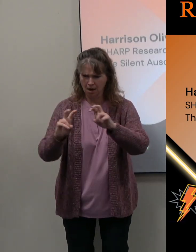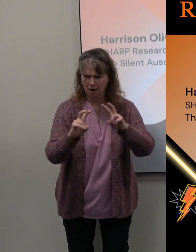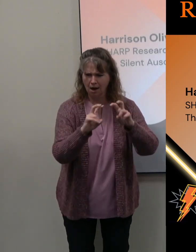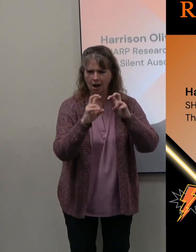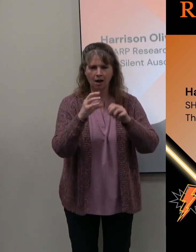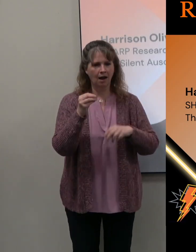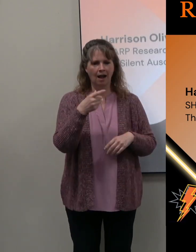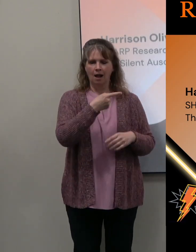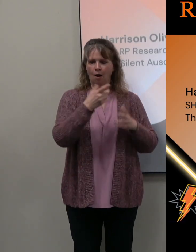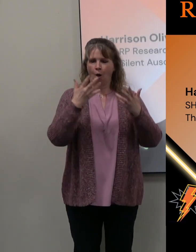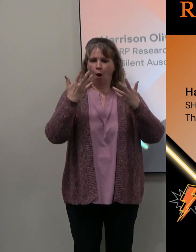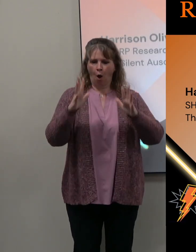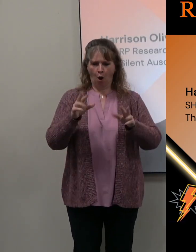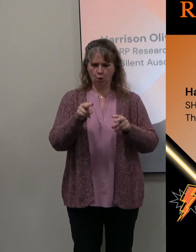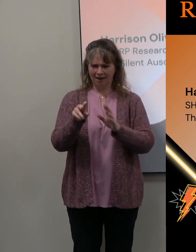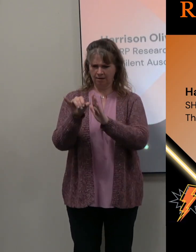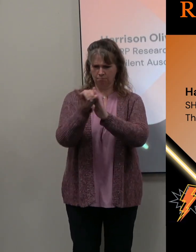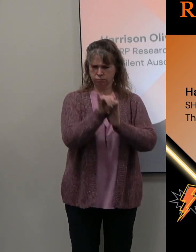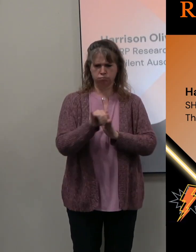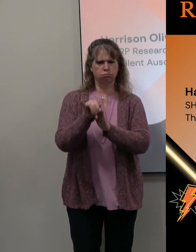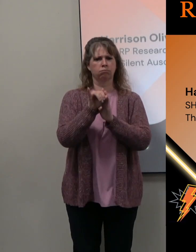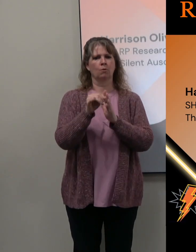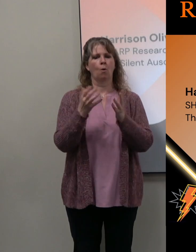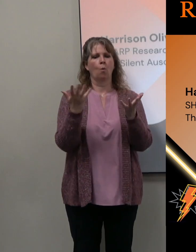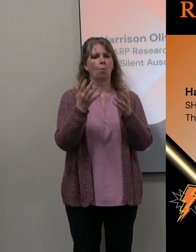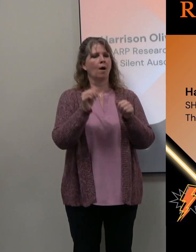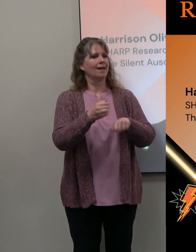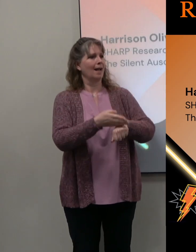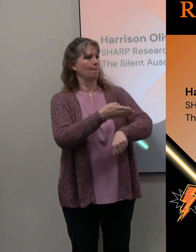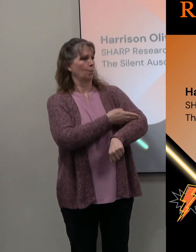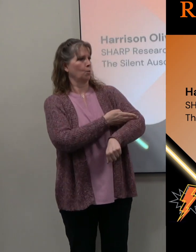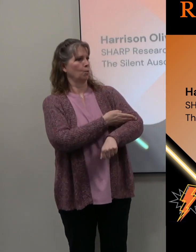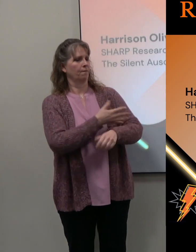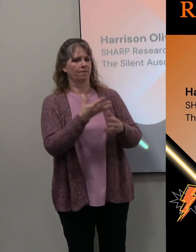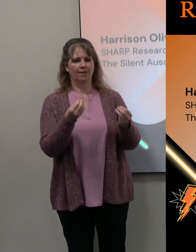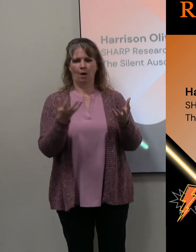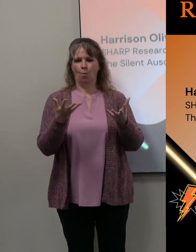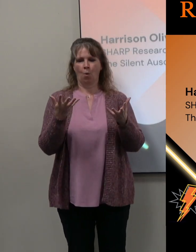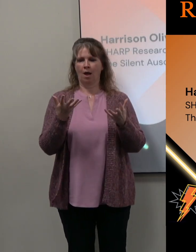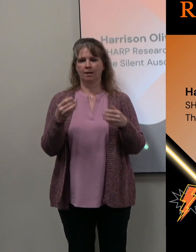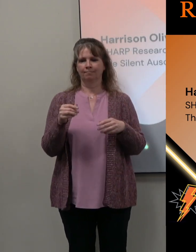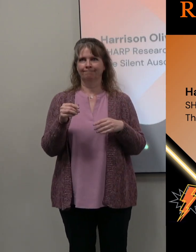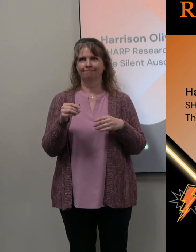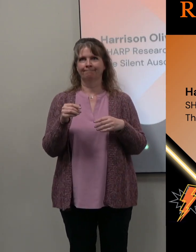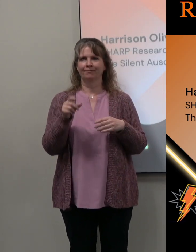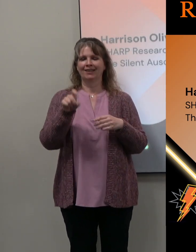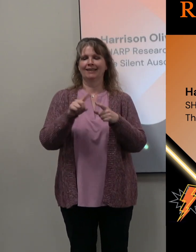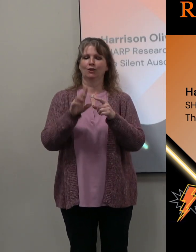So then he focused on those four and analyzed all of that and identified what could be improved and